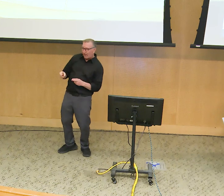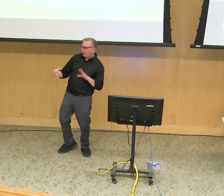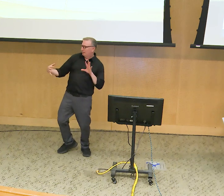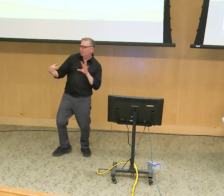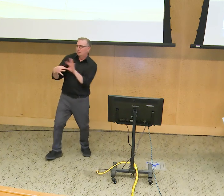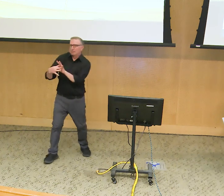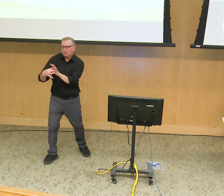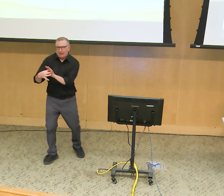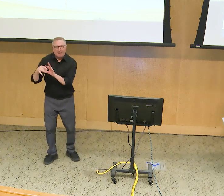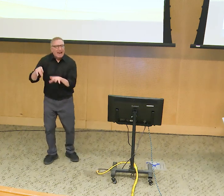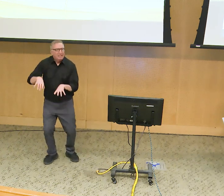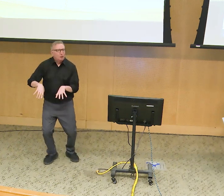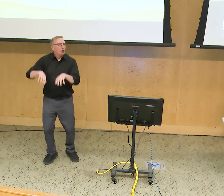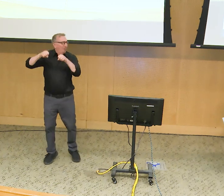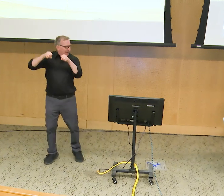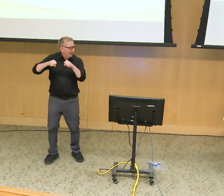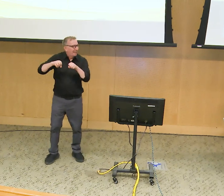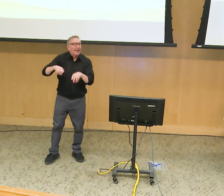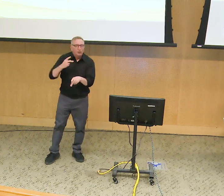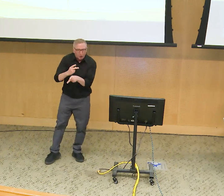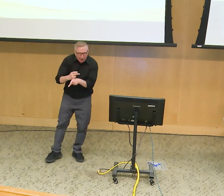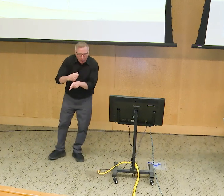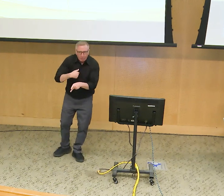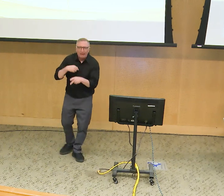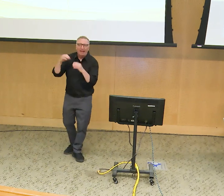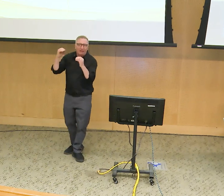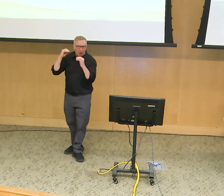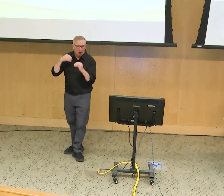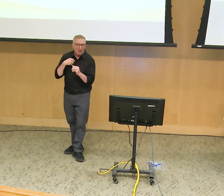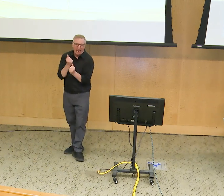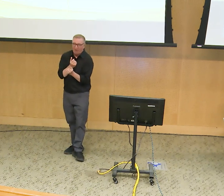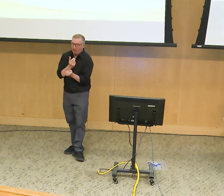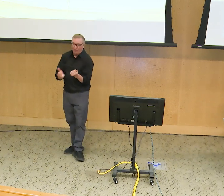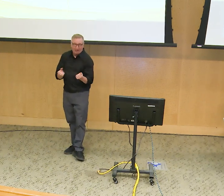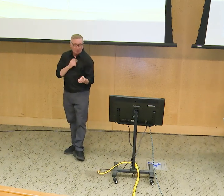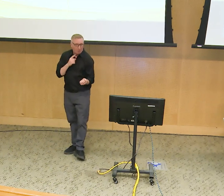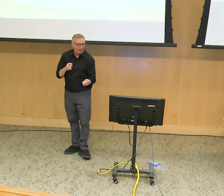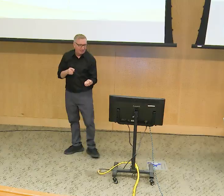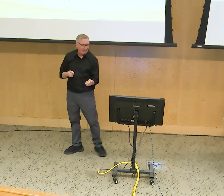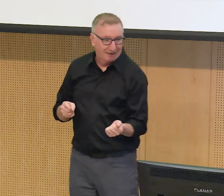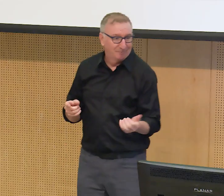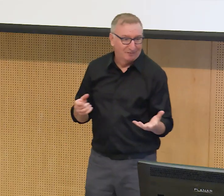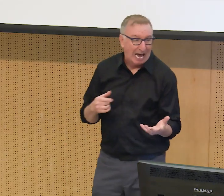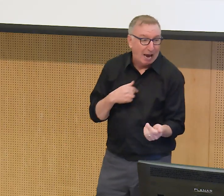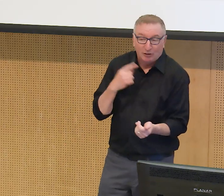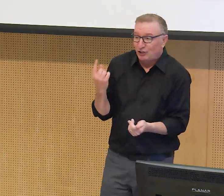Deaf people are ready. I was ready to connect with them and they took me in and taught me everything I know.